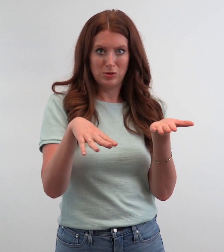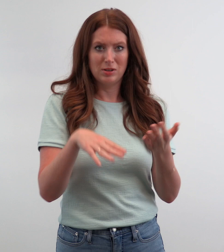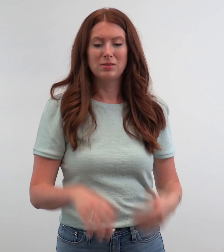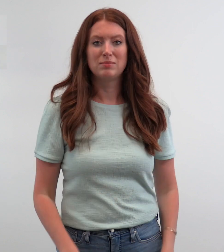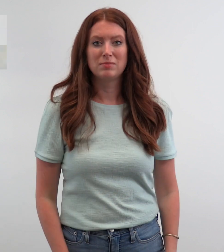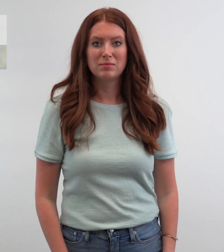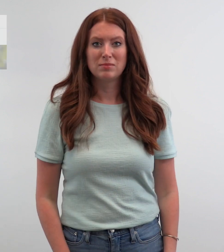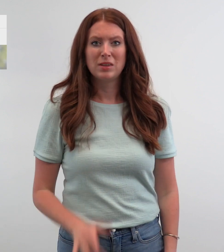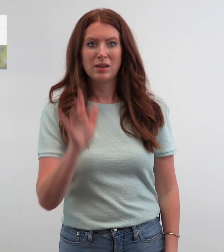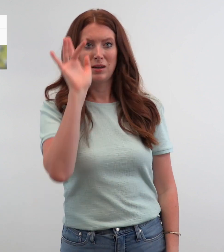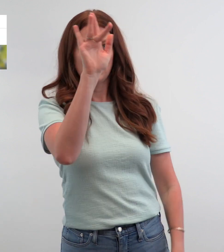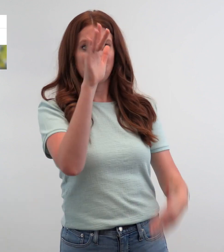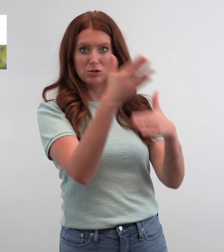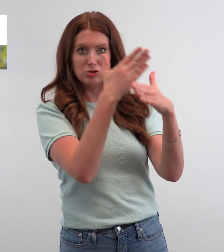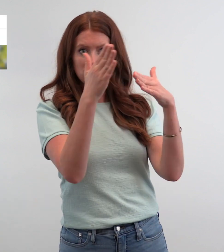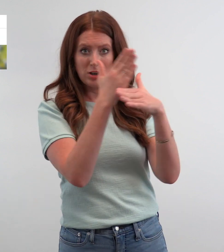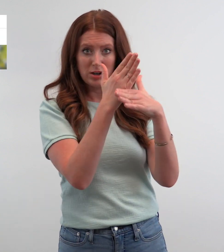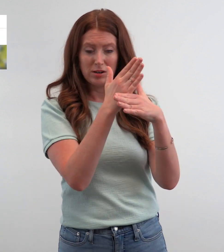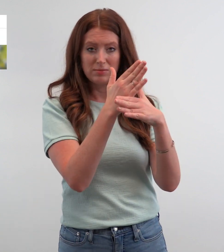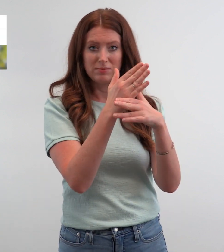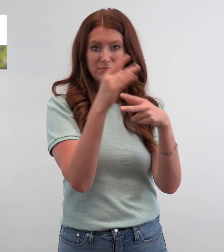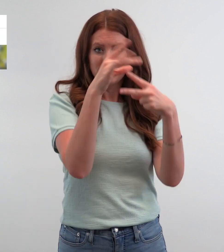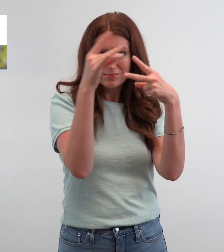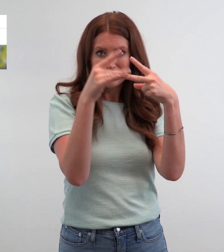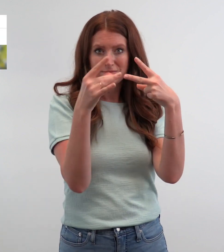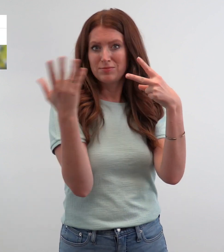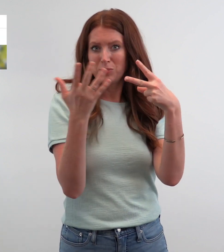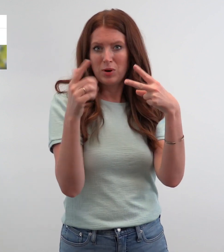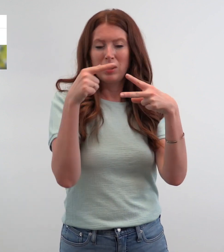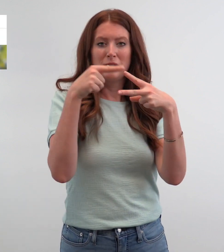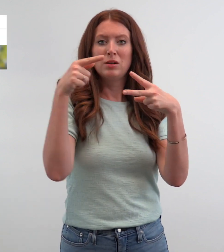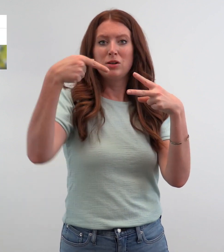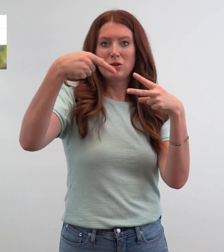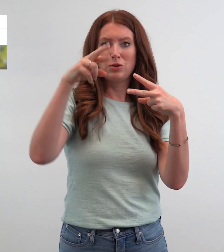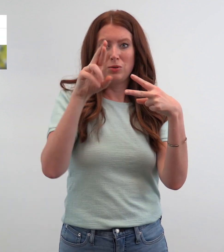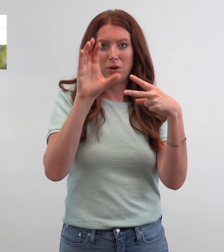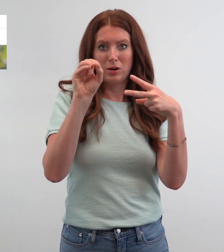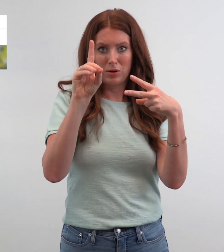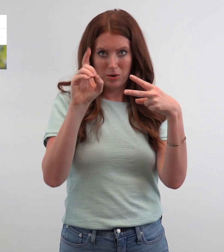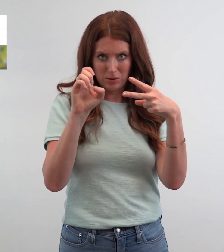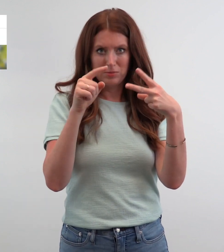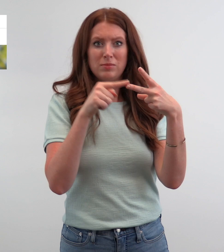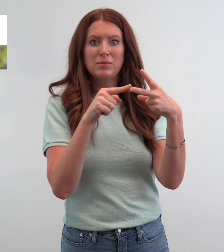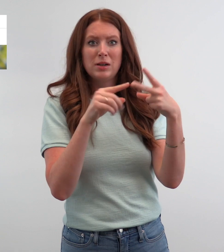share it with your students. Click the share button and the options are QR code